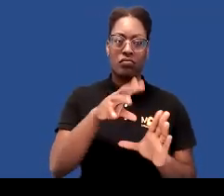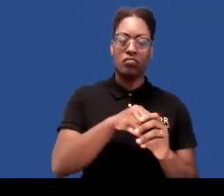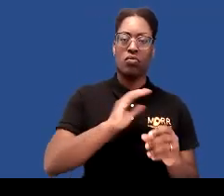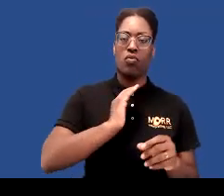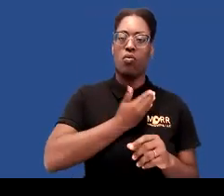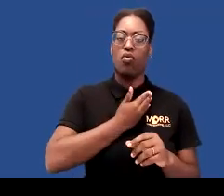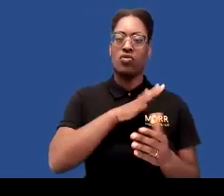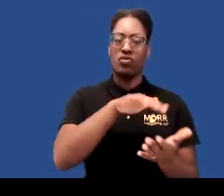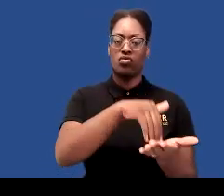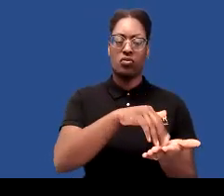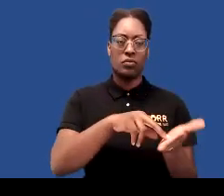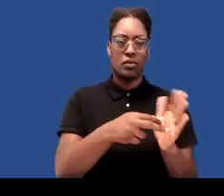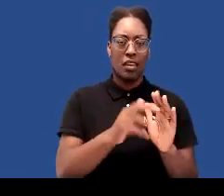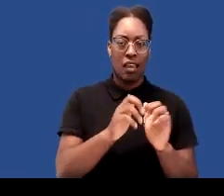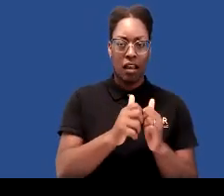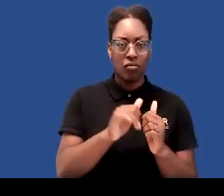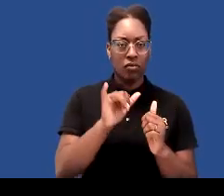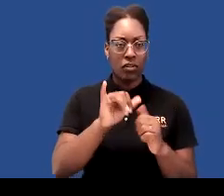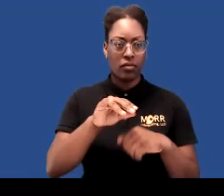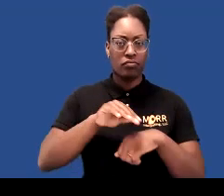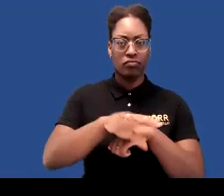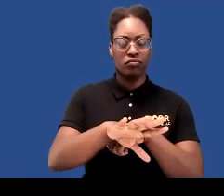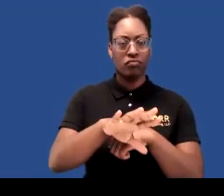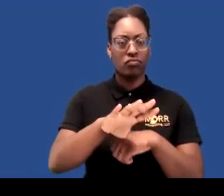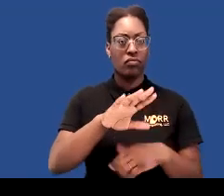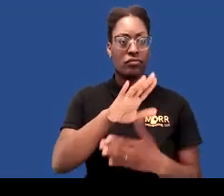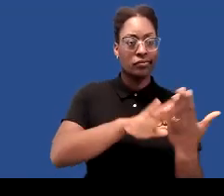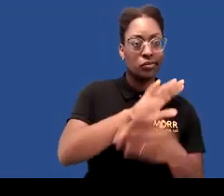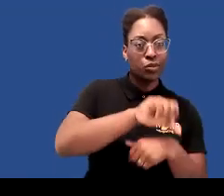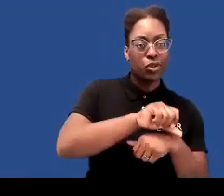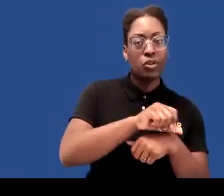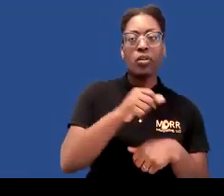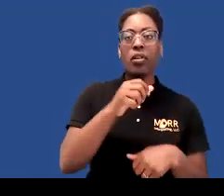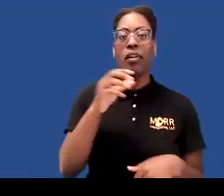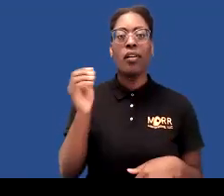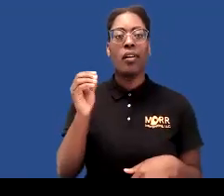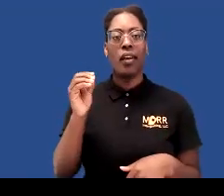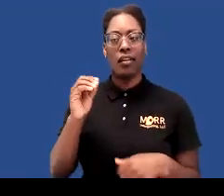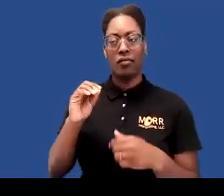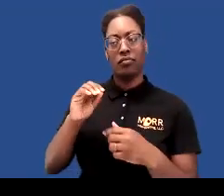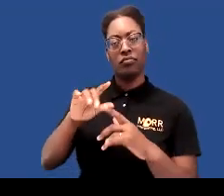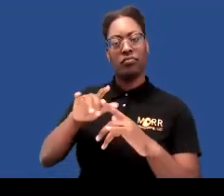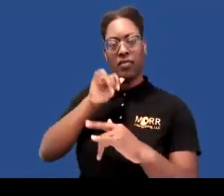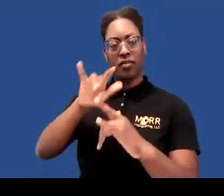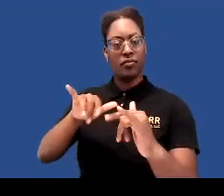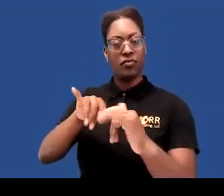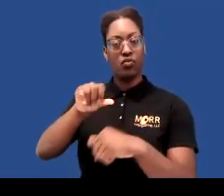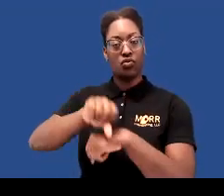In different modalities? Asynchronously? Which leads me of course to my ongoing question: How do we enact antiracism